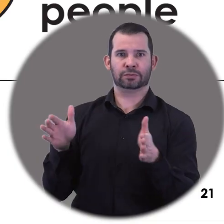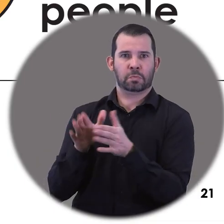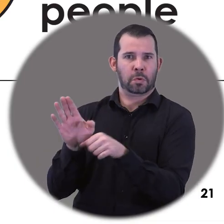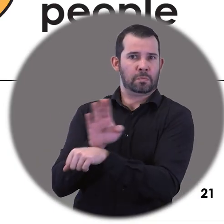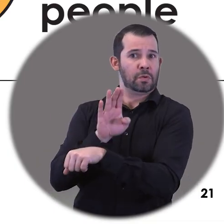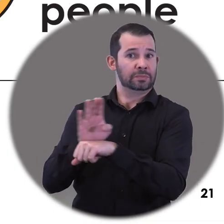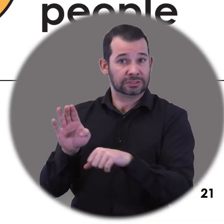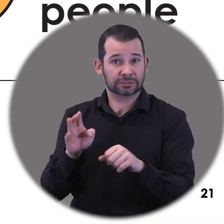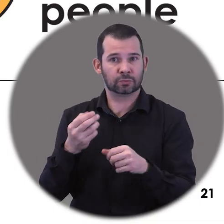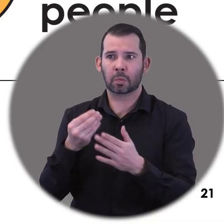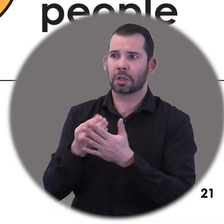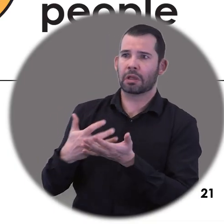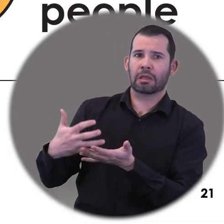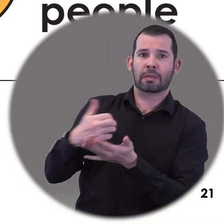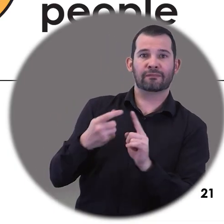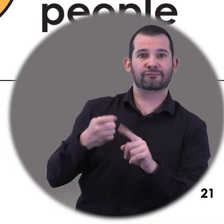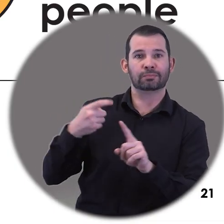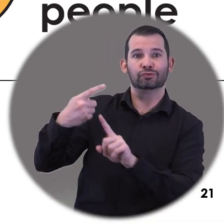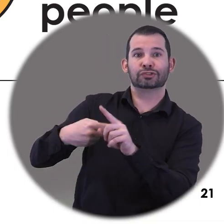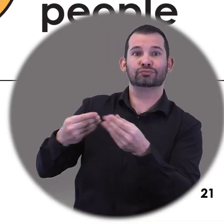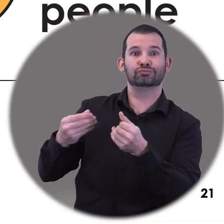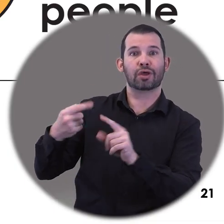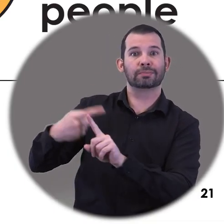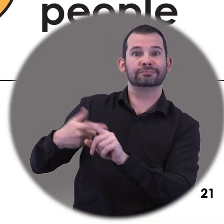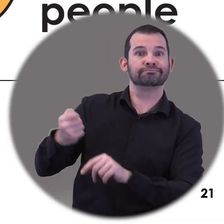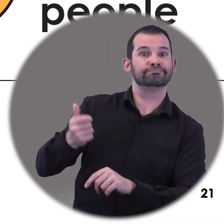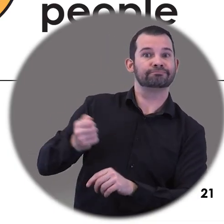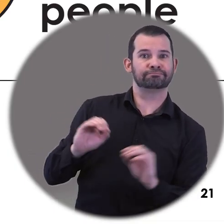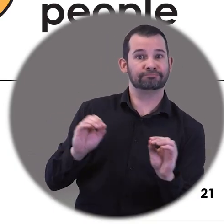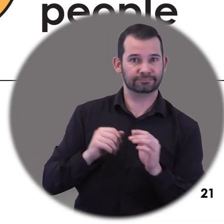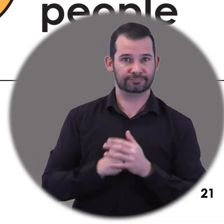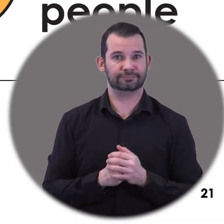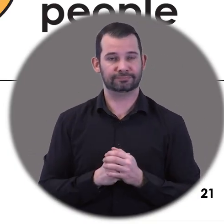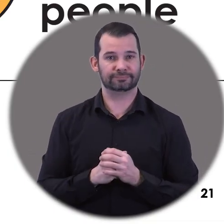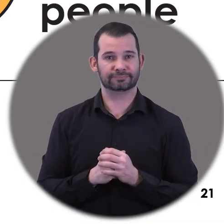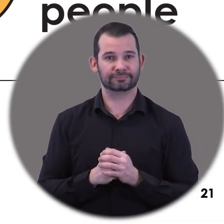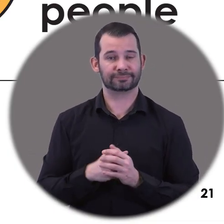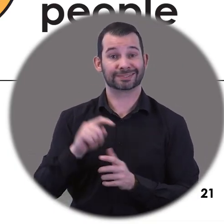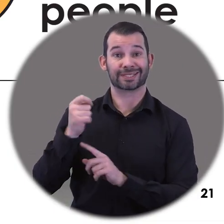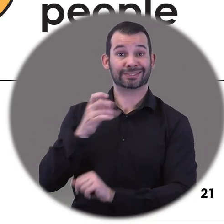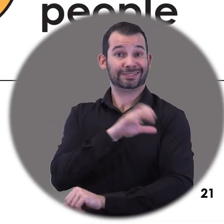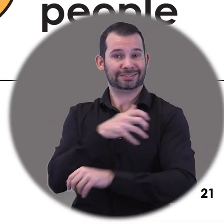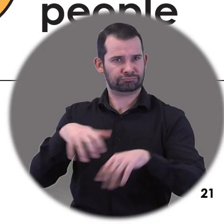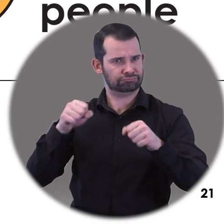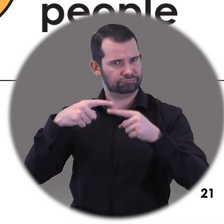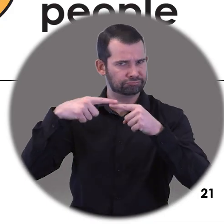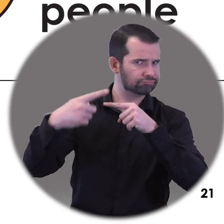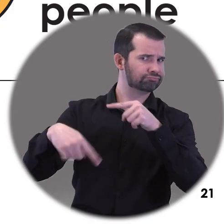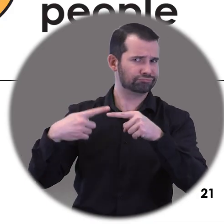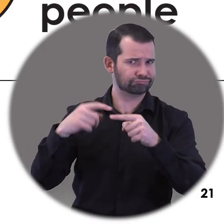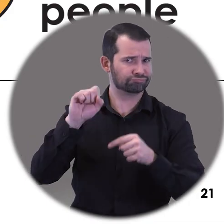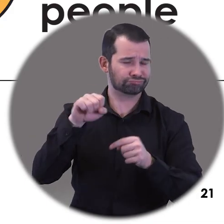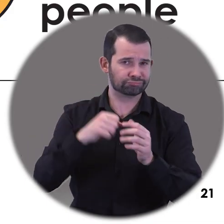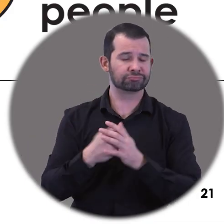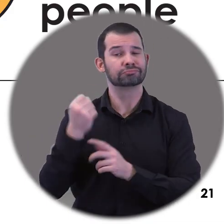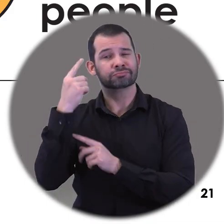you don’t have a small business or income from a rental property. Tax clinics are held all year.